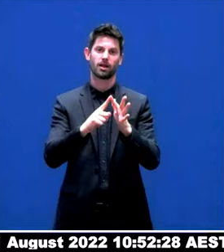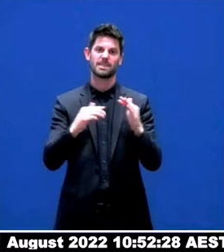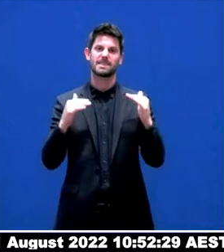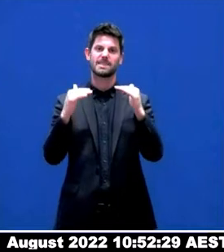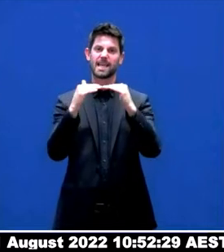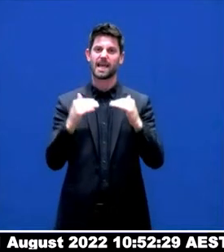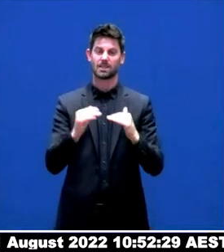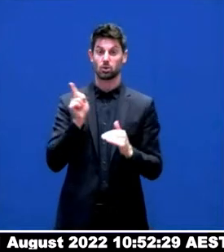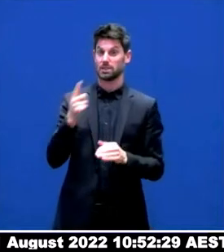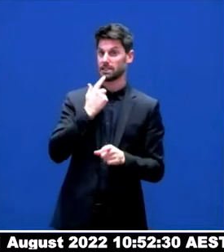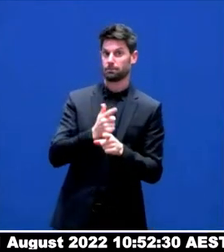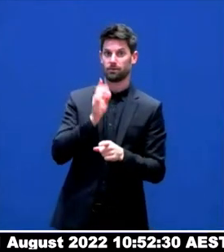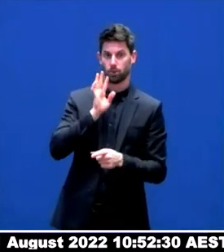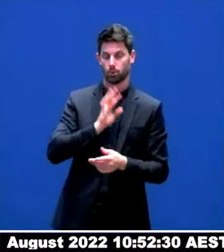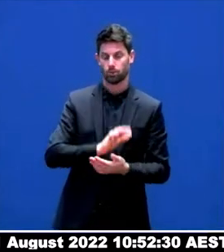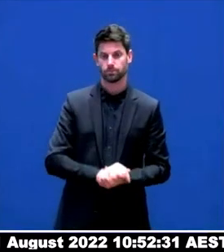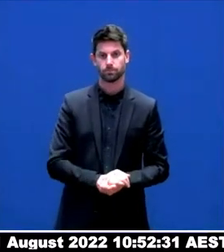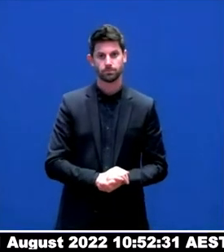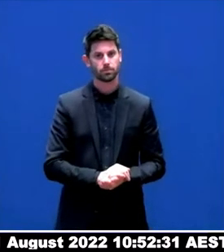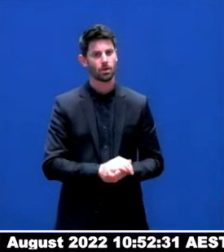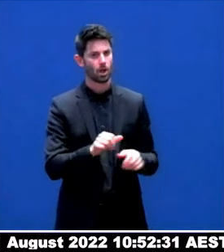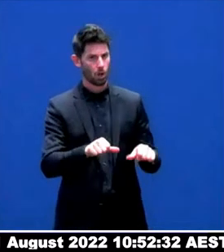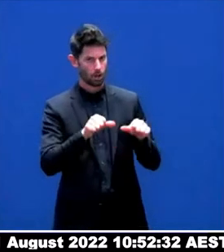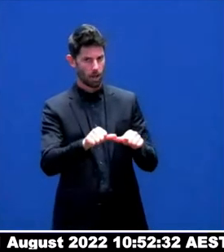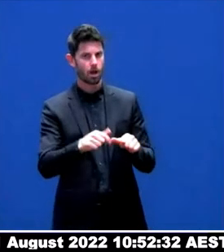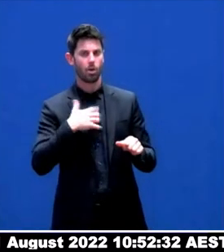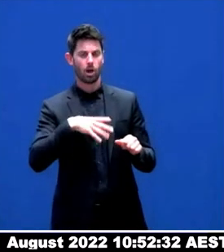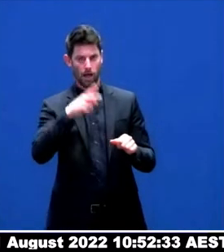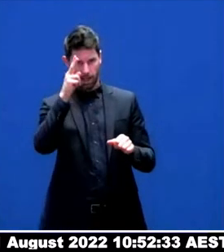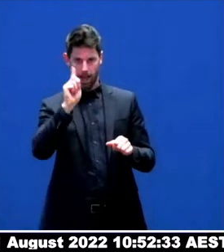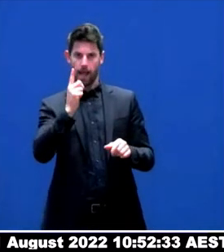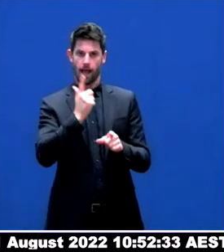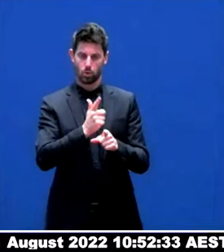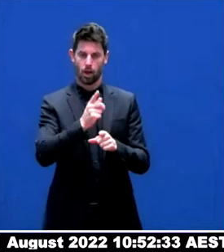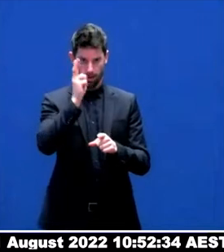One - coming back to the National Housing and Homelessness Agreement, so, Mr Flavel, in